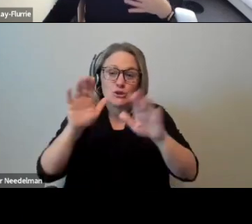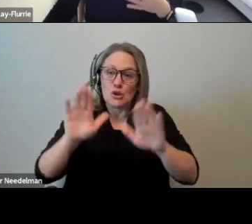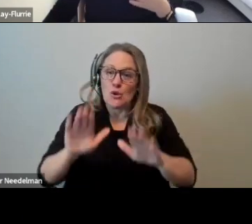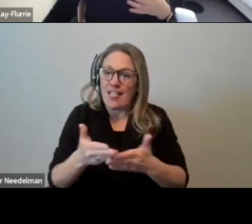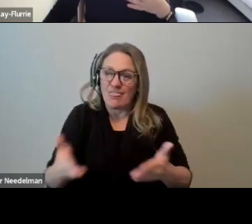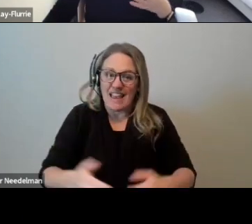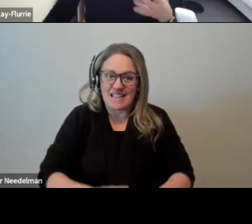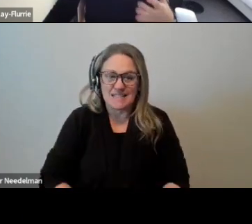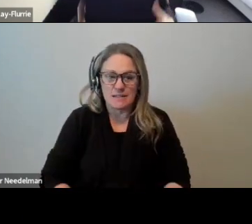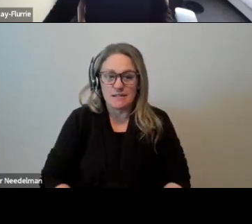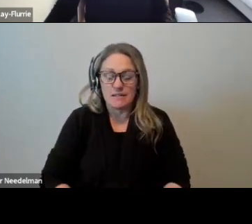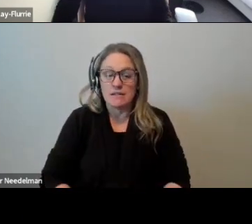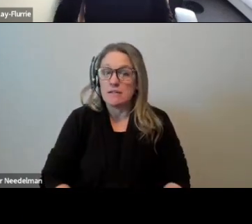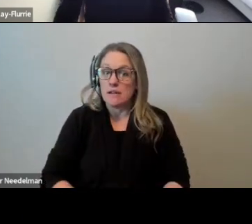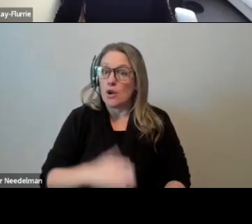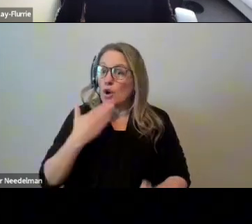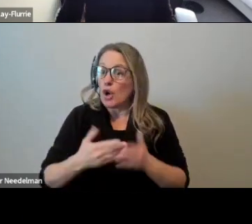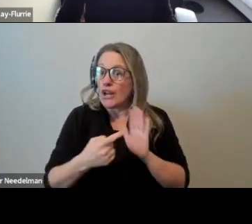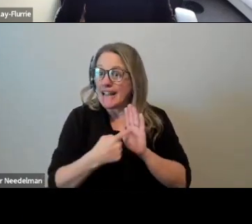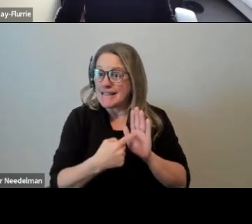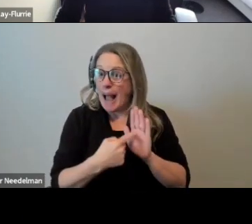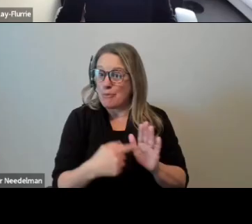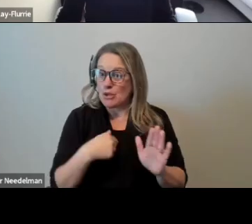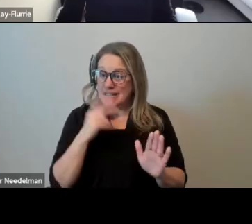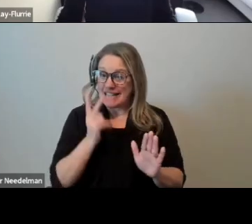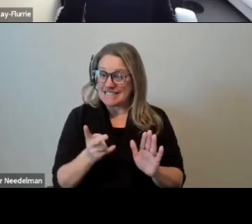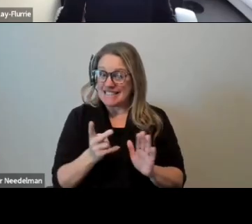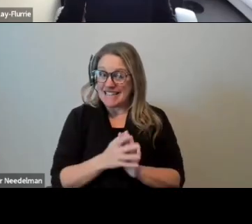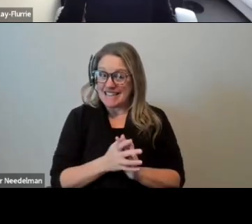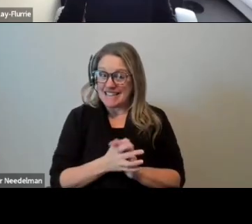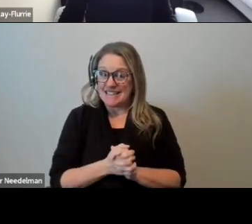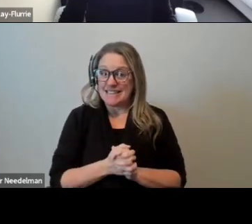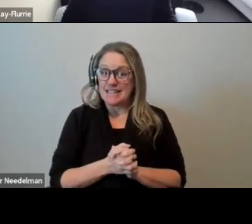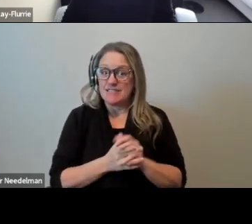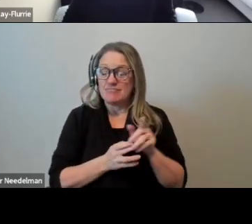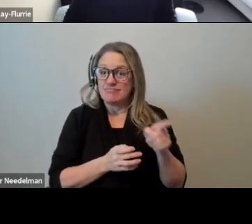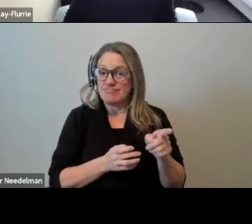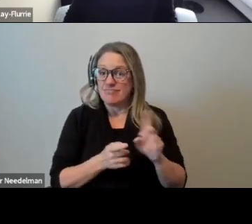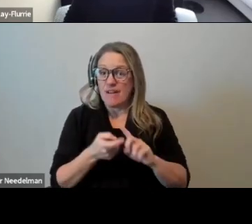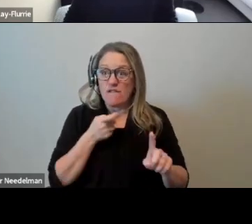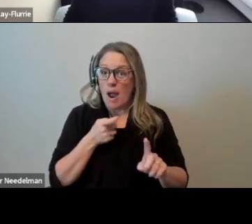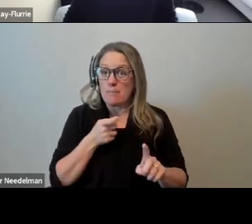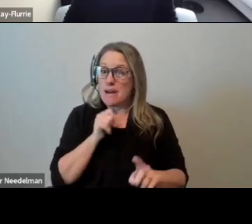Some of the great examples that I am seeing with some of this are coming from, not just Microsoft,